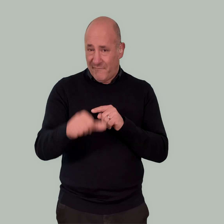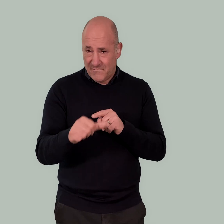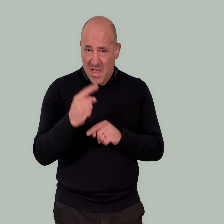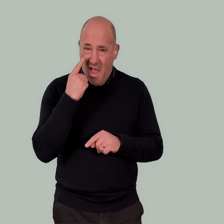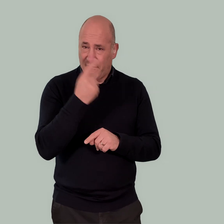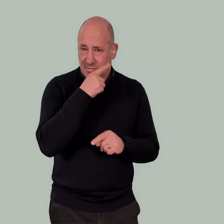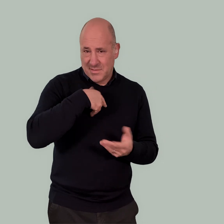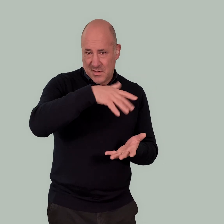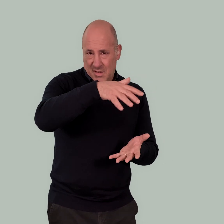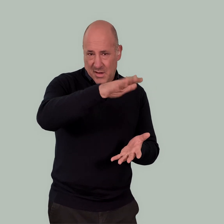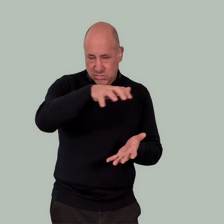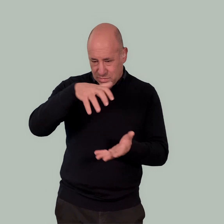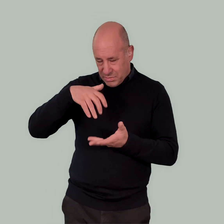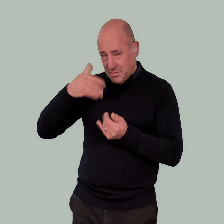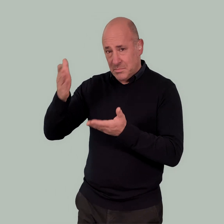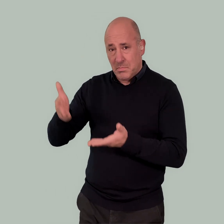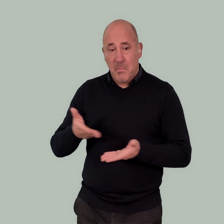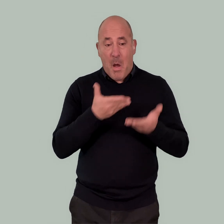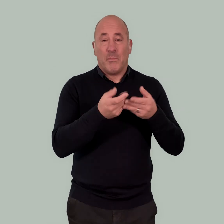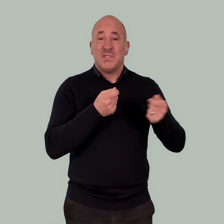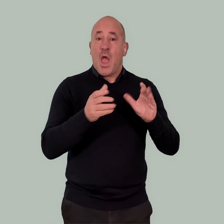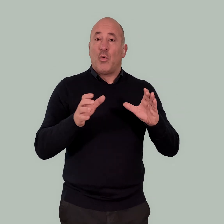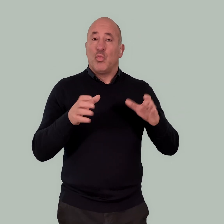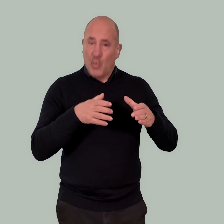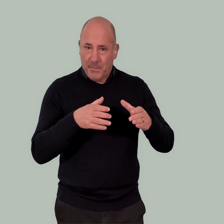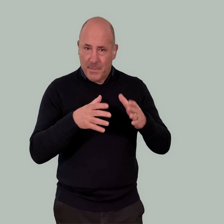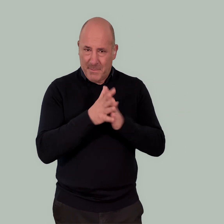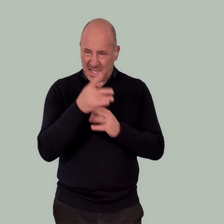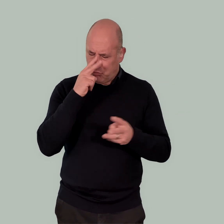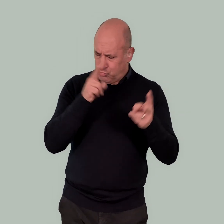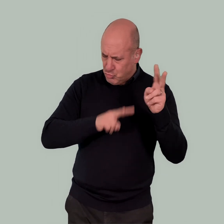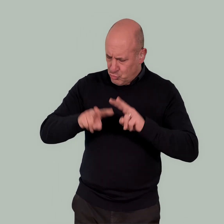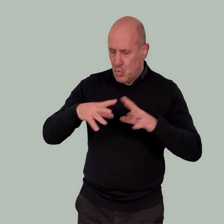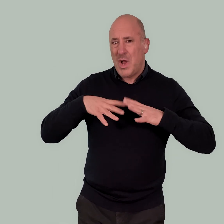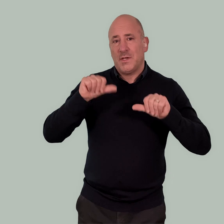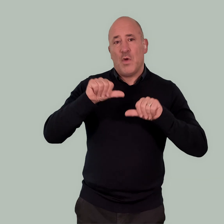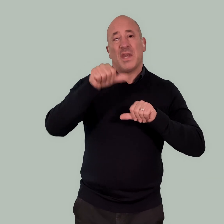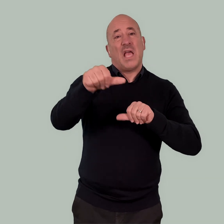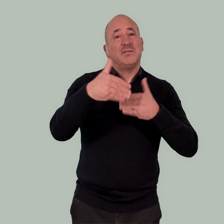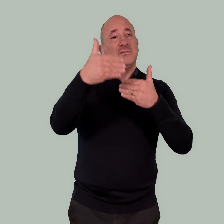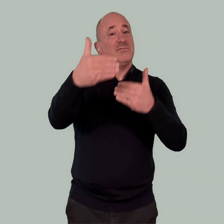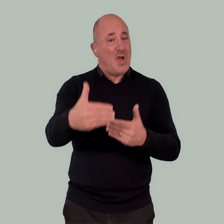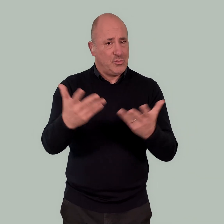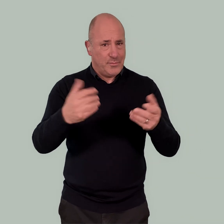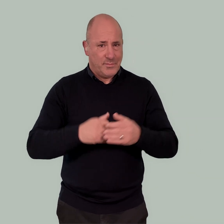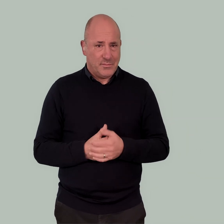all evidence submitted will be made available to the steering group to inform the next stage of the Review.